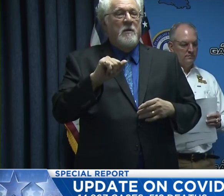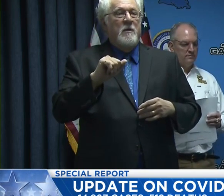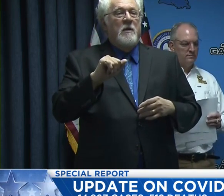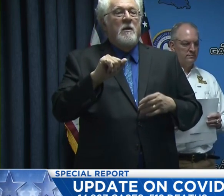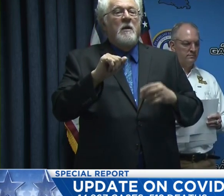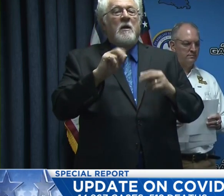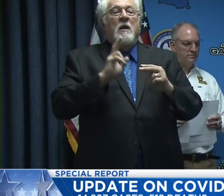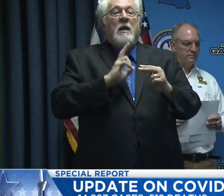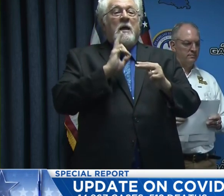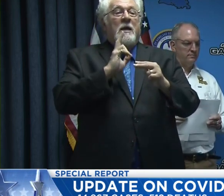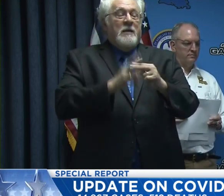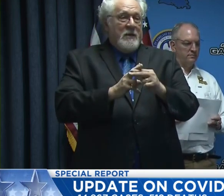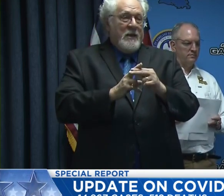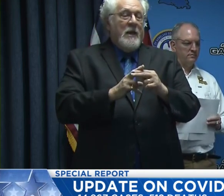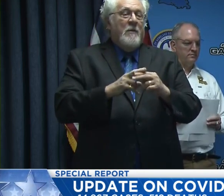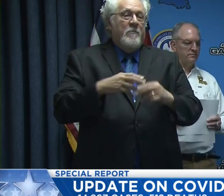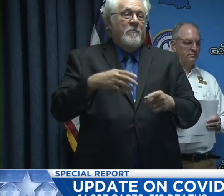THESE DRUGS AS OUR INFECTION